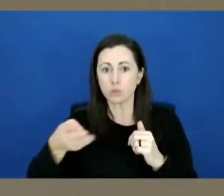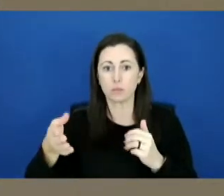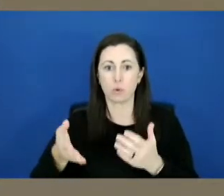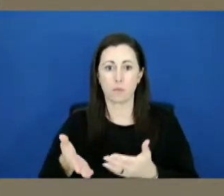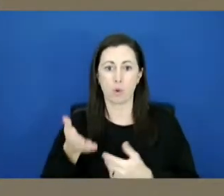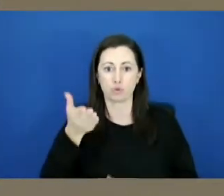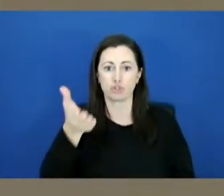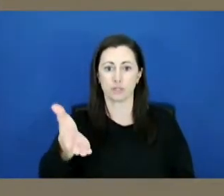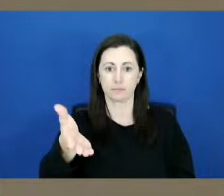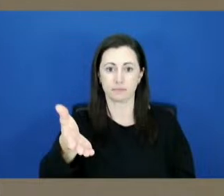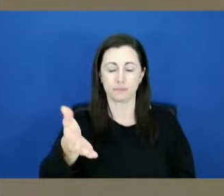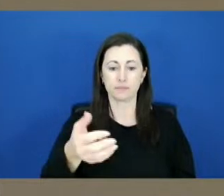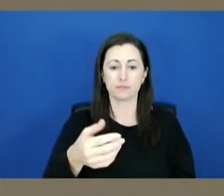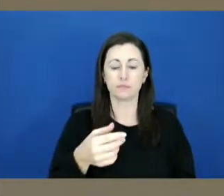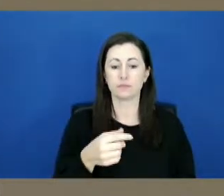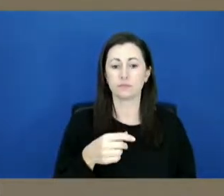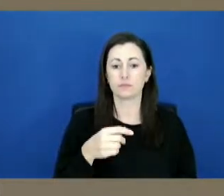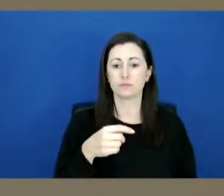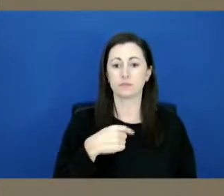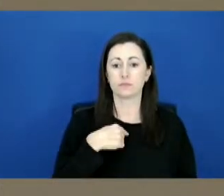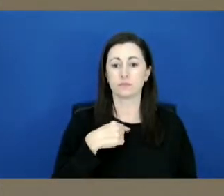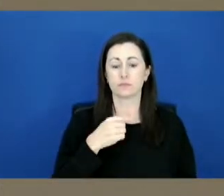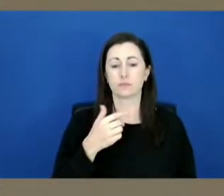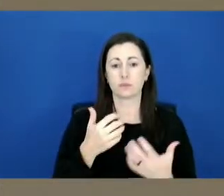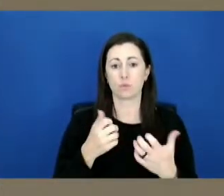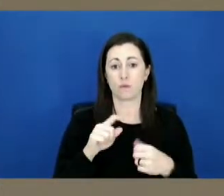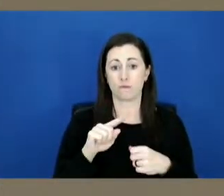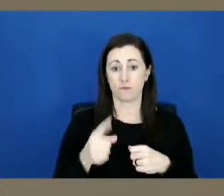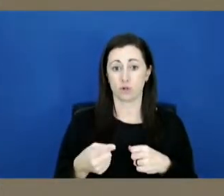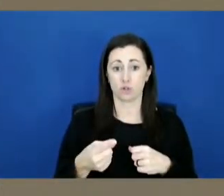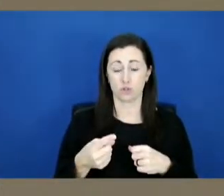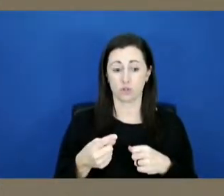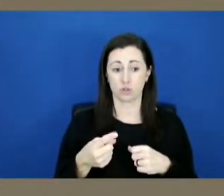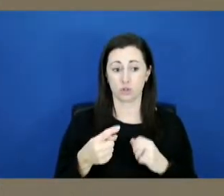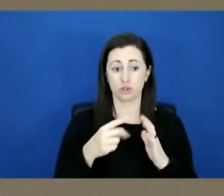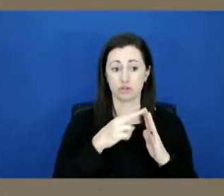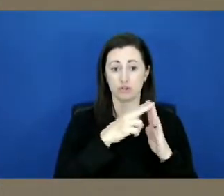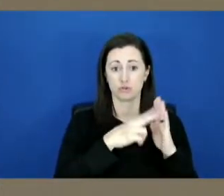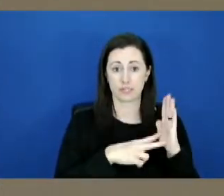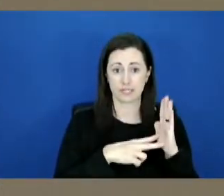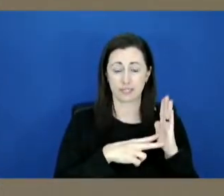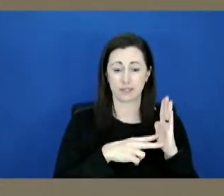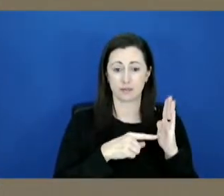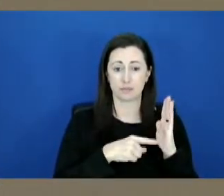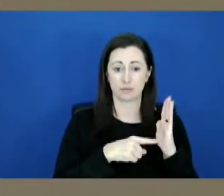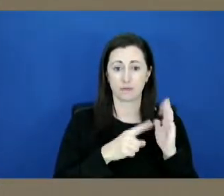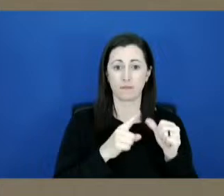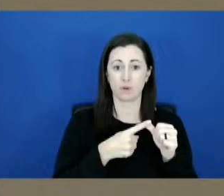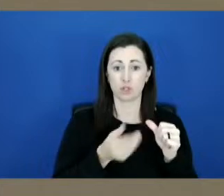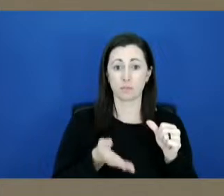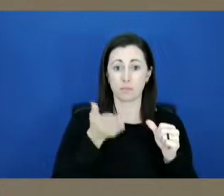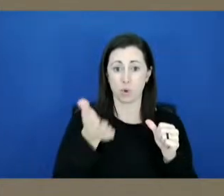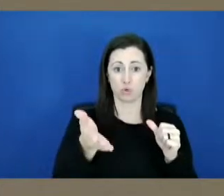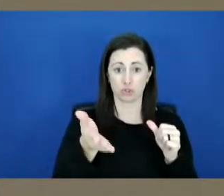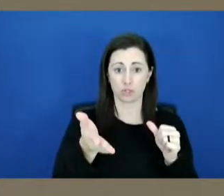GOING TO REQUIRE MULTIPLE MOTIONS. ALL RIGHT?